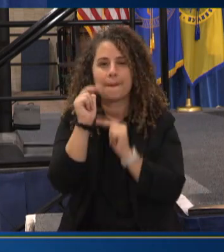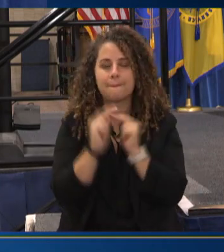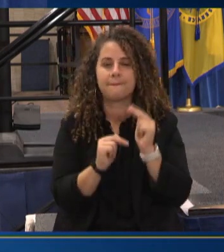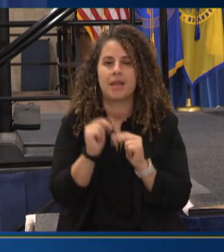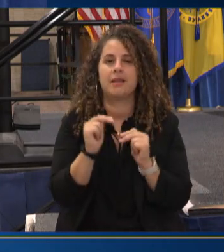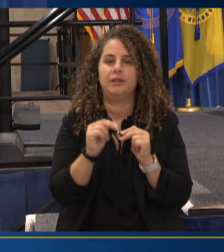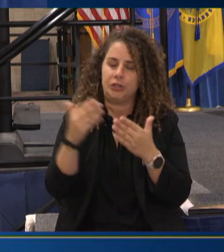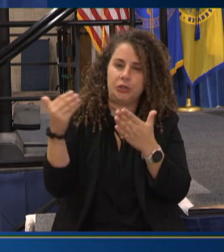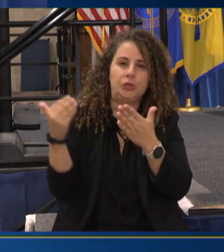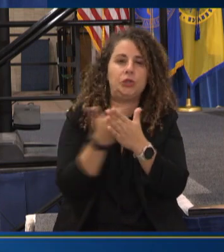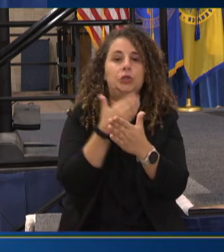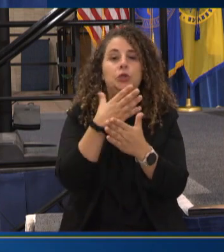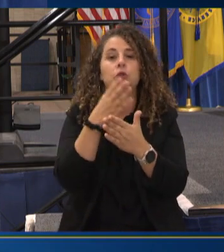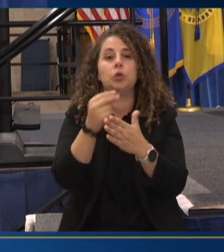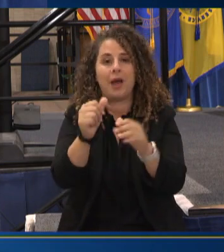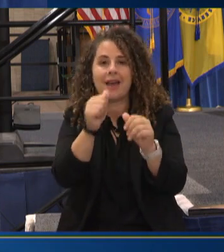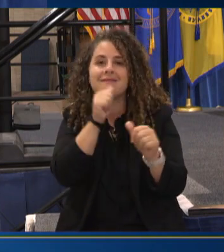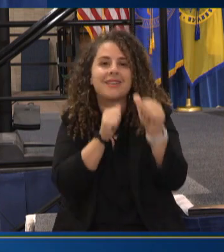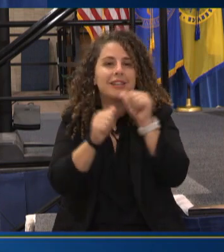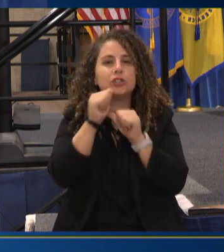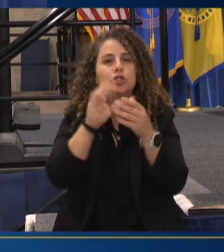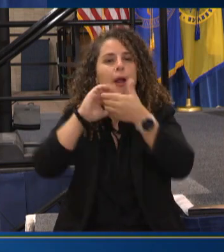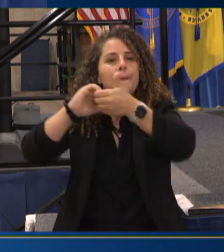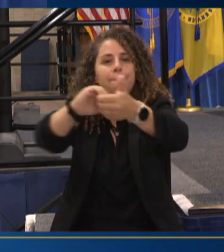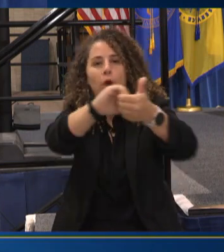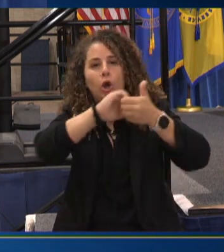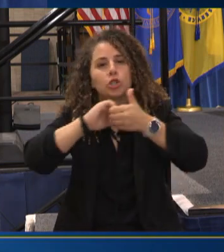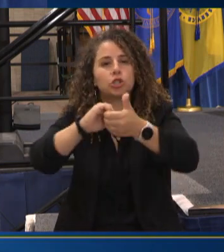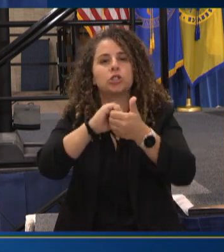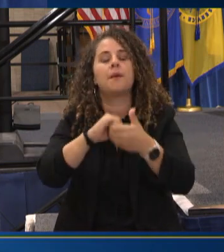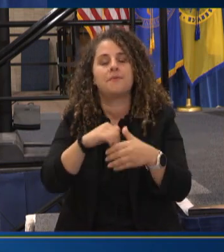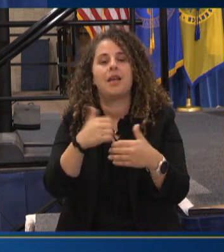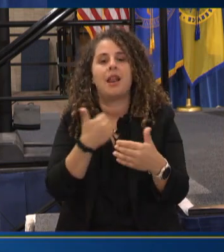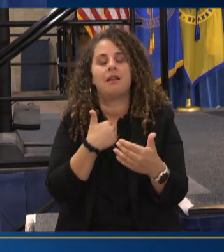new and enduring partnerships that help solve these pressing problems.